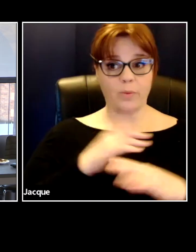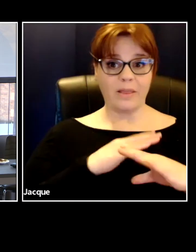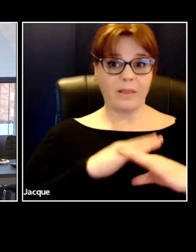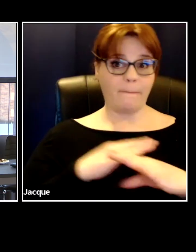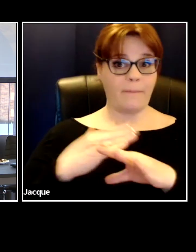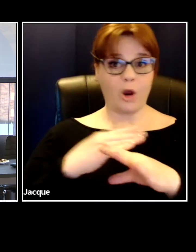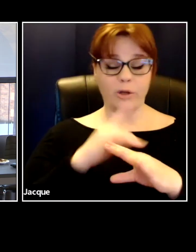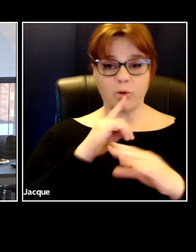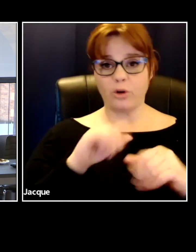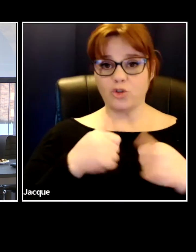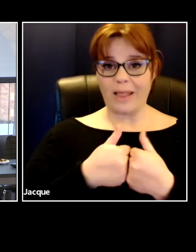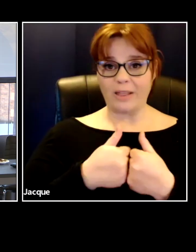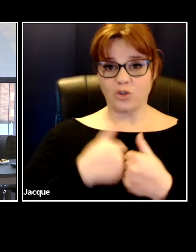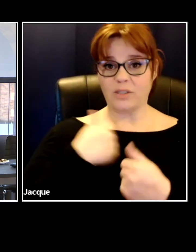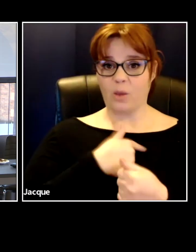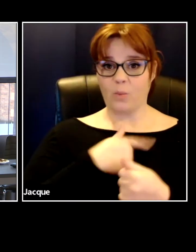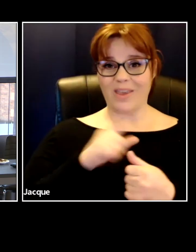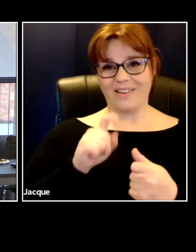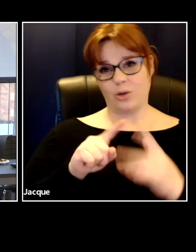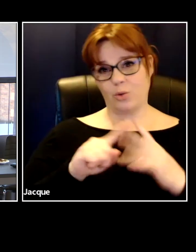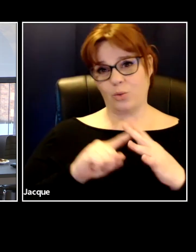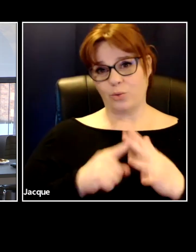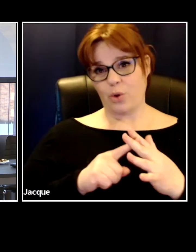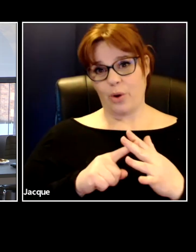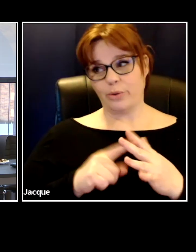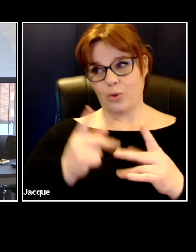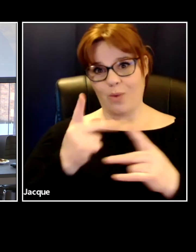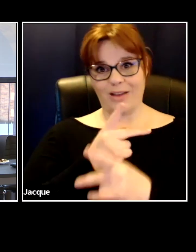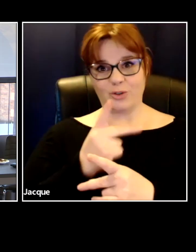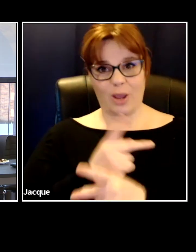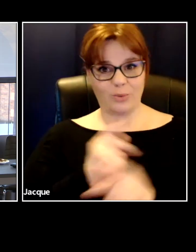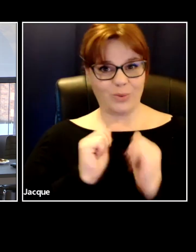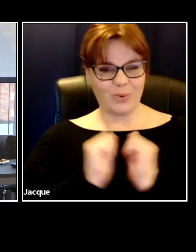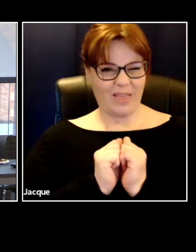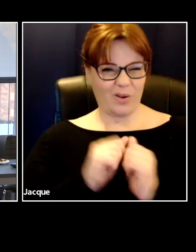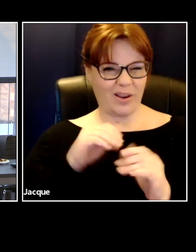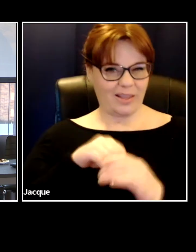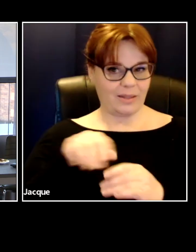challenges that we need to sort of start to hash out together in this space. And before I